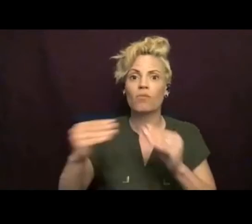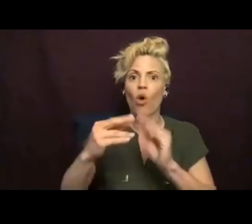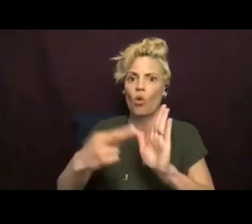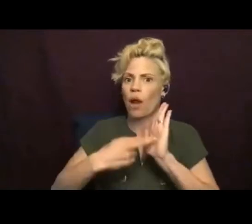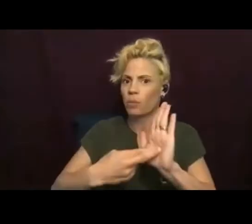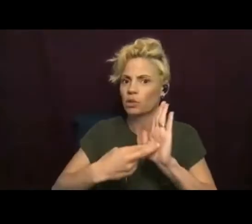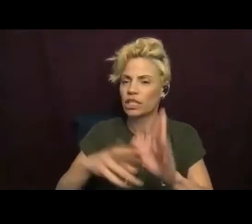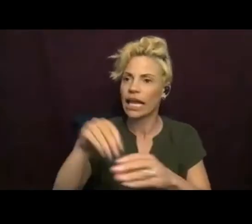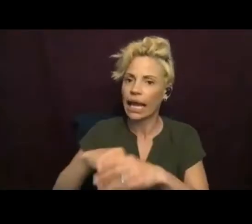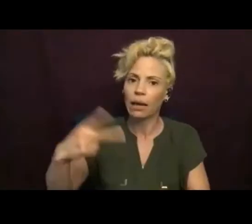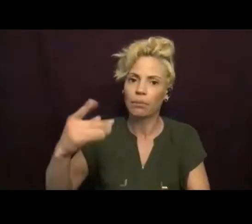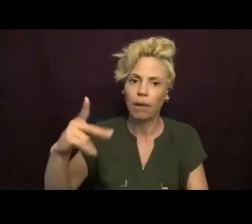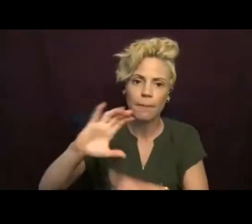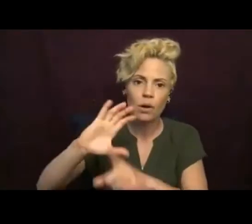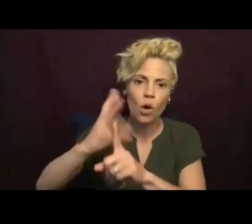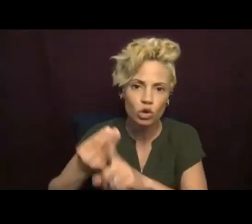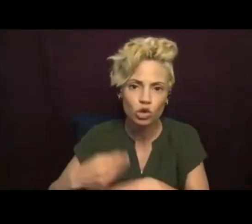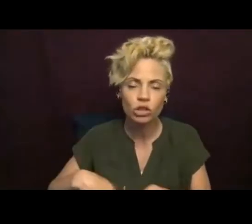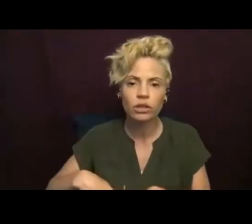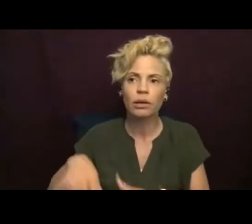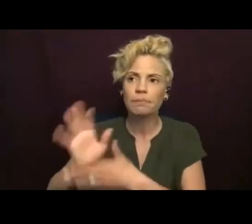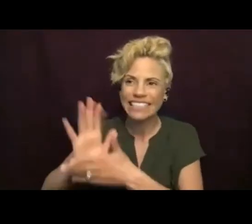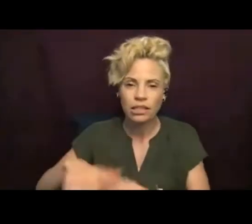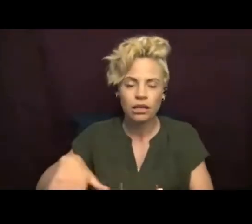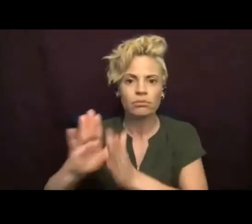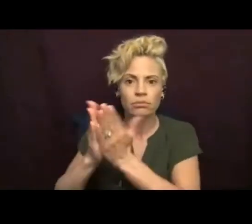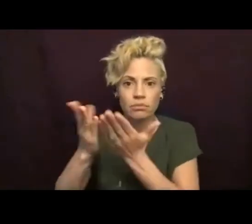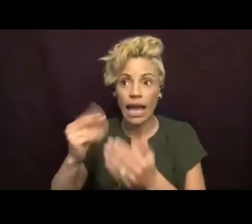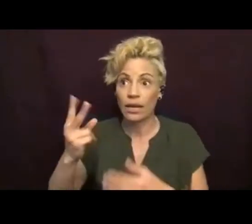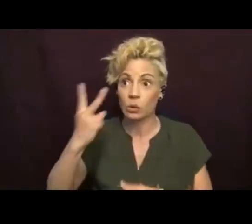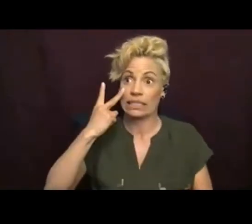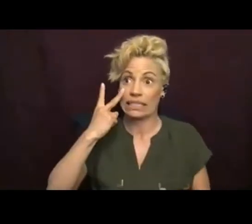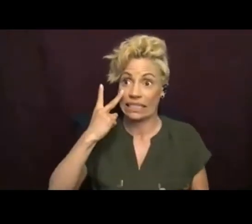and to see stories where people are not just accent marks